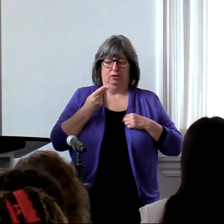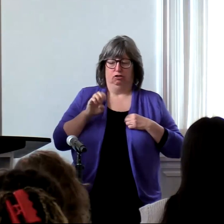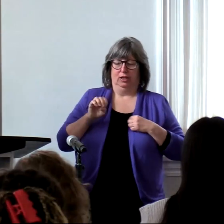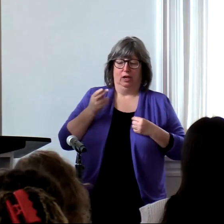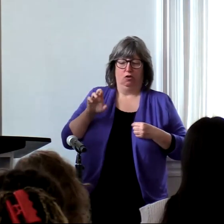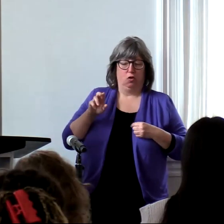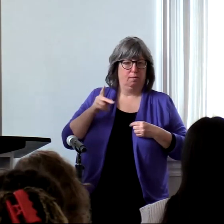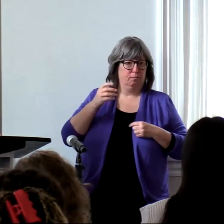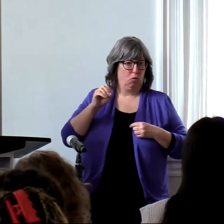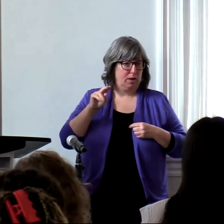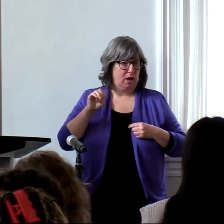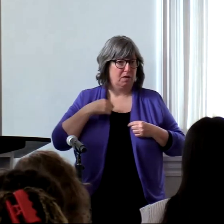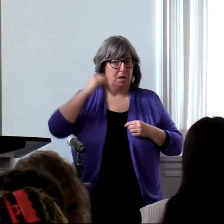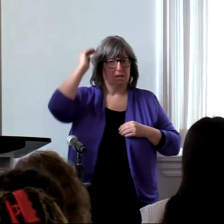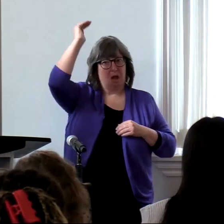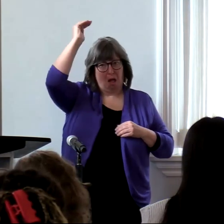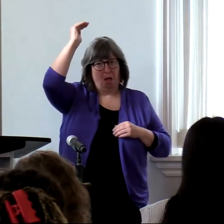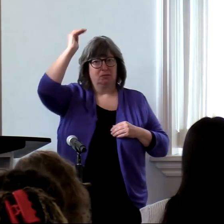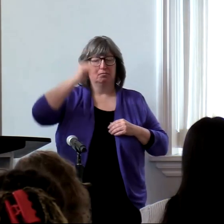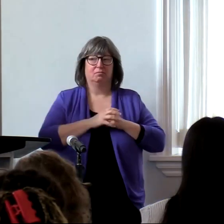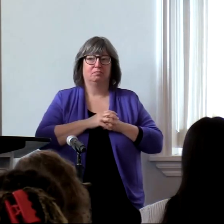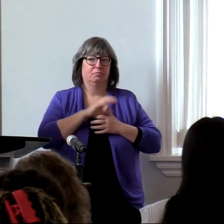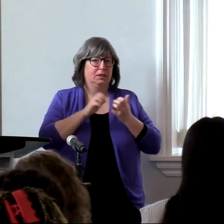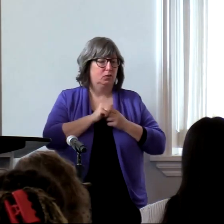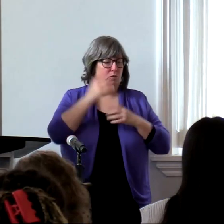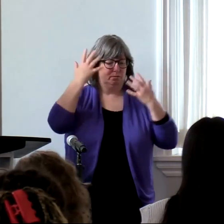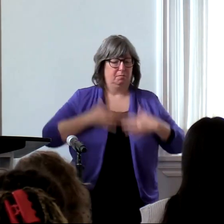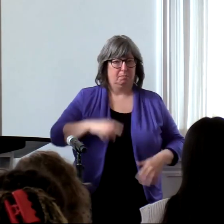I am a pretty tall individual, mixed individual wearing all black.